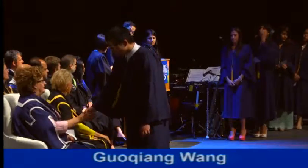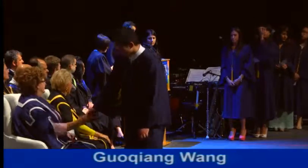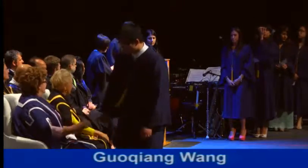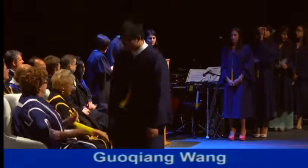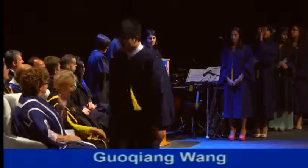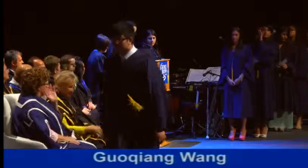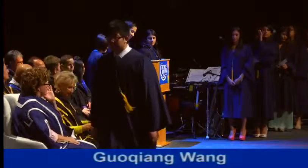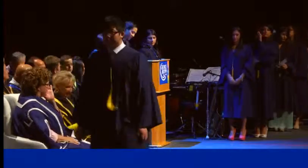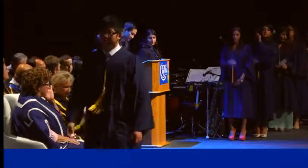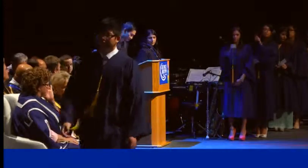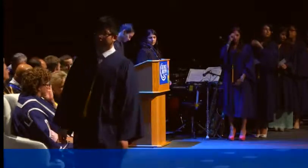THANK YOU, MADAME CHANCELLOR.